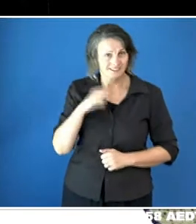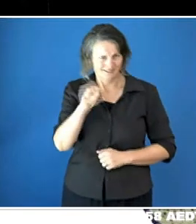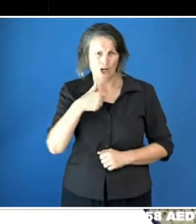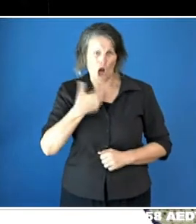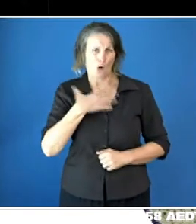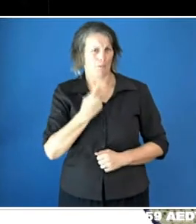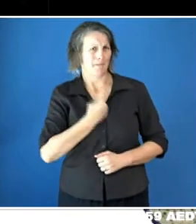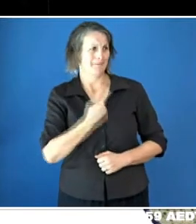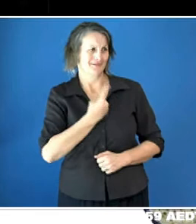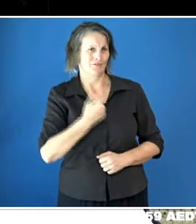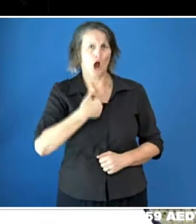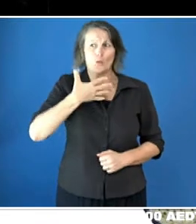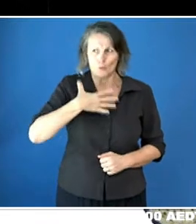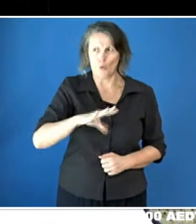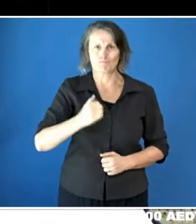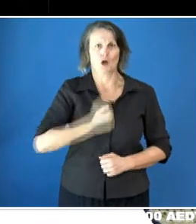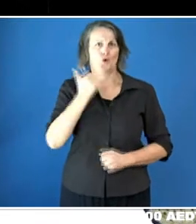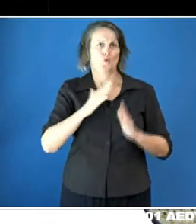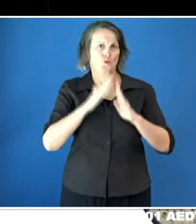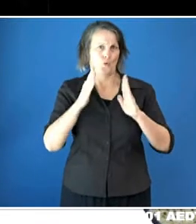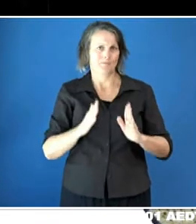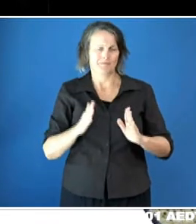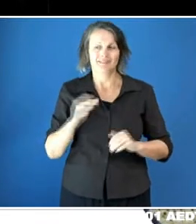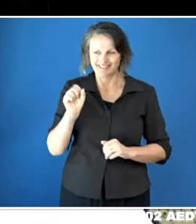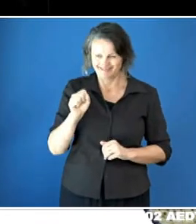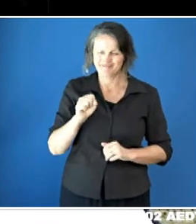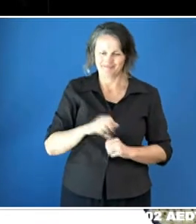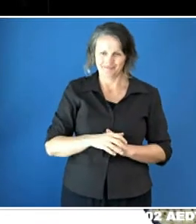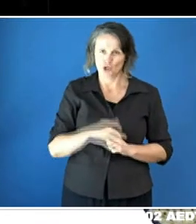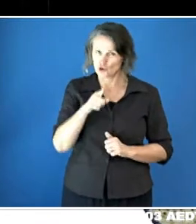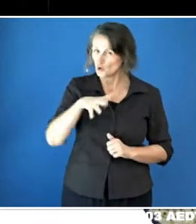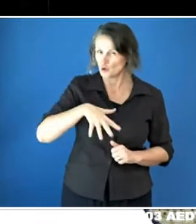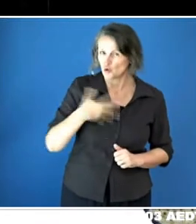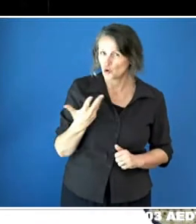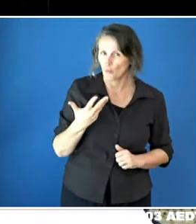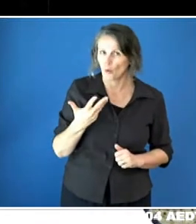Yeah. MS EASTMAN: Have the supports that you need. Yeah. MS EASTMAN: And not feel that everybody is making the decisions for